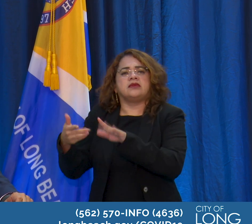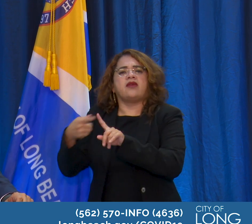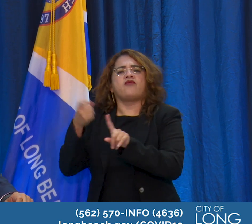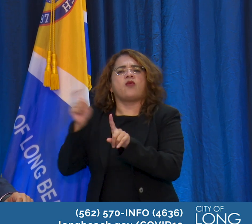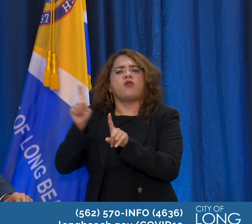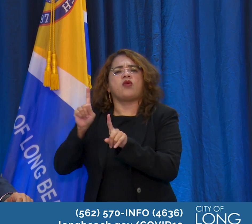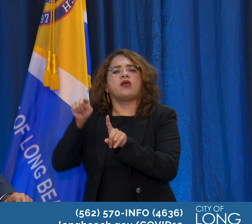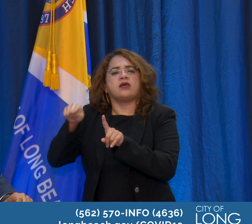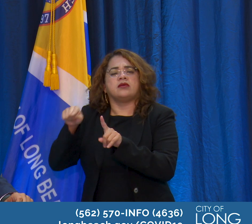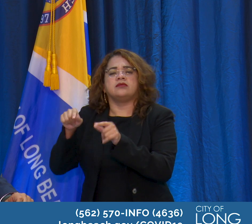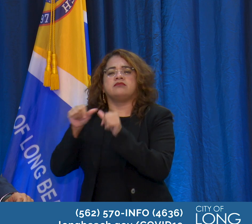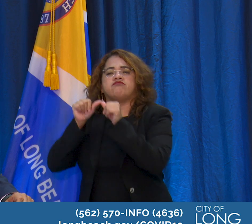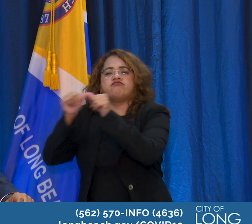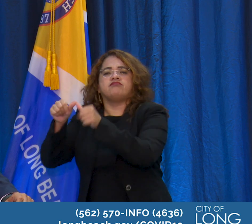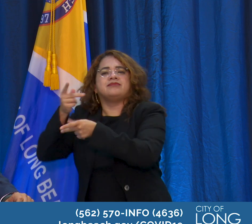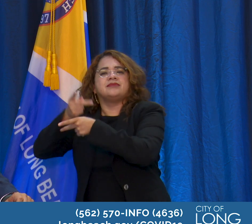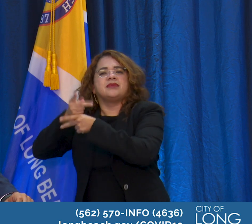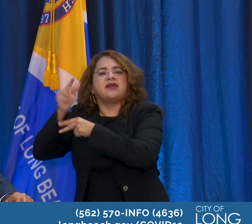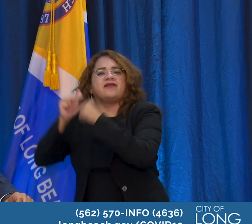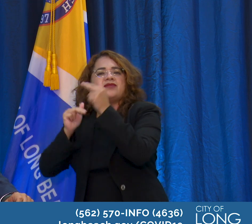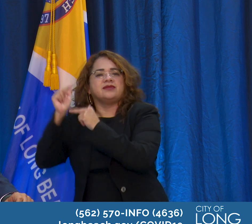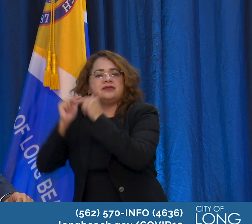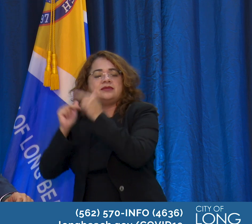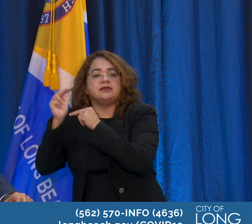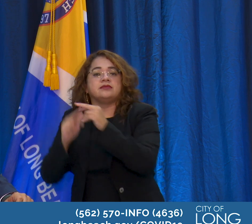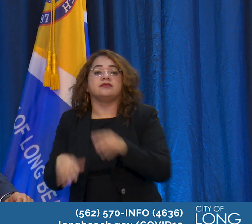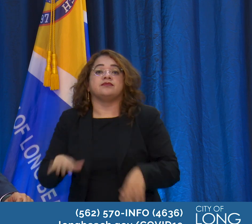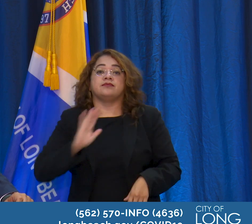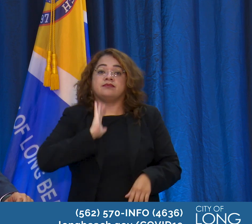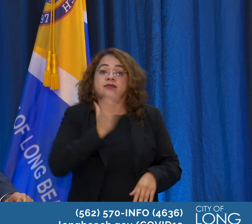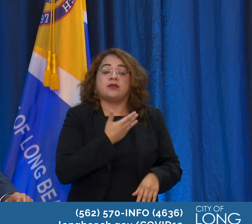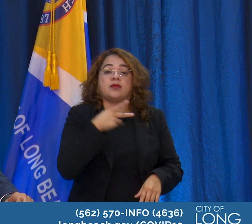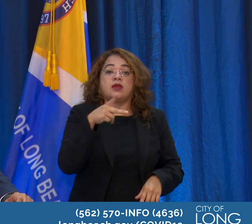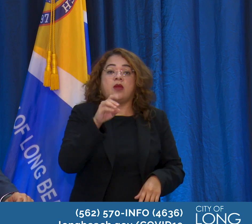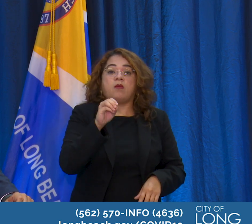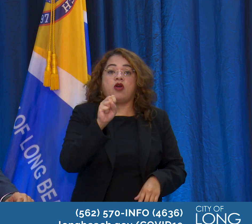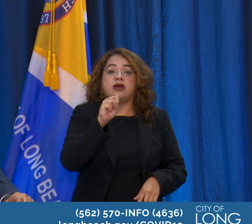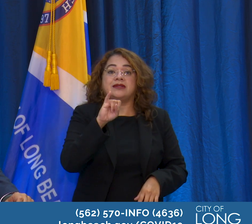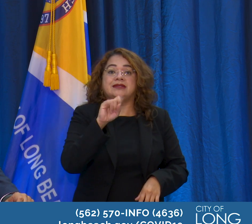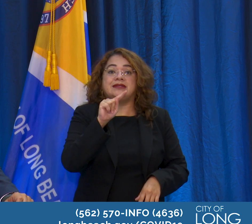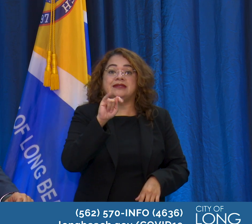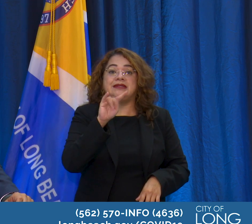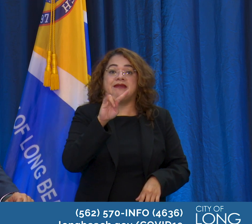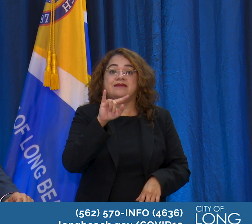Our positivity rate has significantly improved. It's now at 4.6 percent.